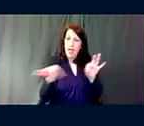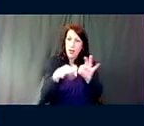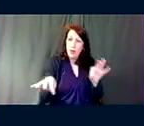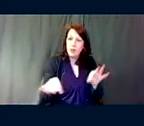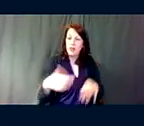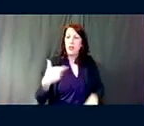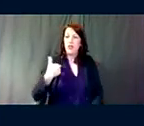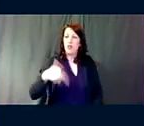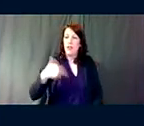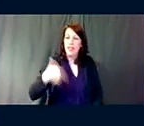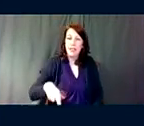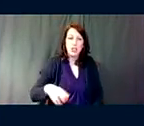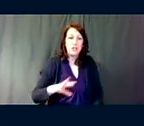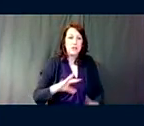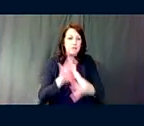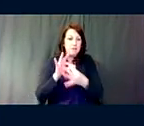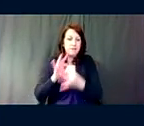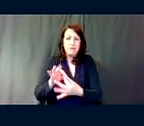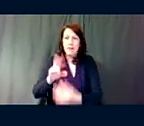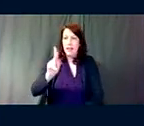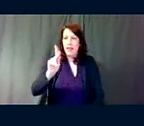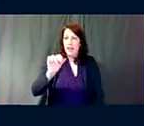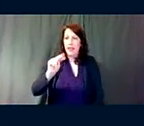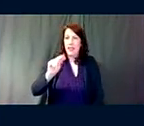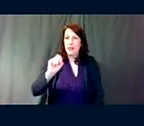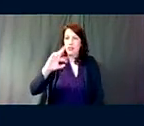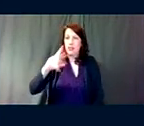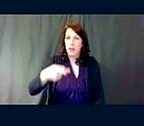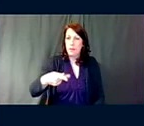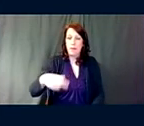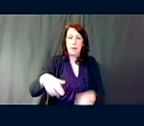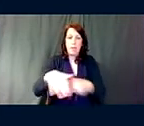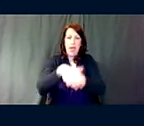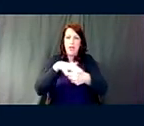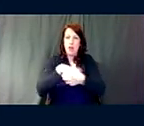THESE TOOLS ARE LANGUAGE, RELIGION, KINSHIP PATTERNS, AND